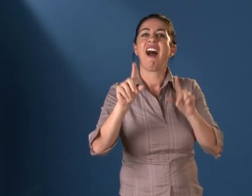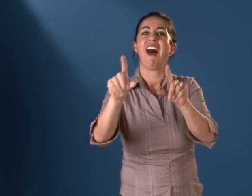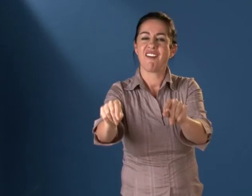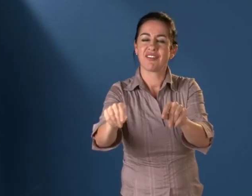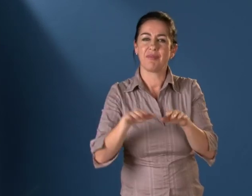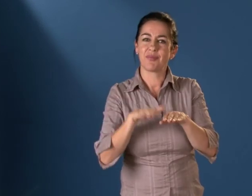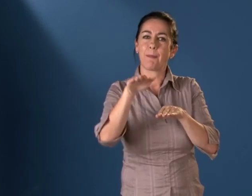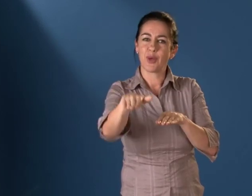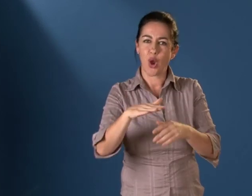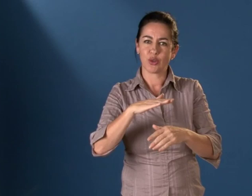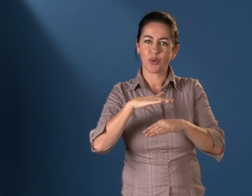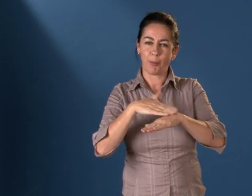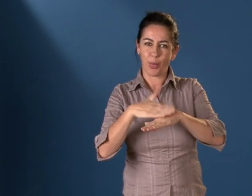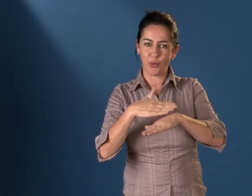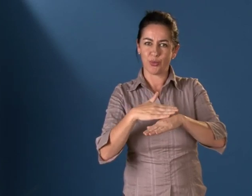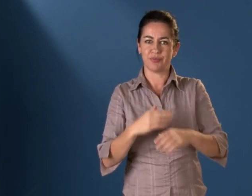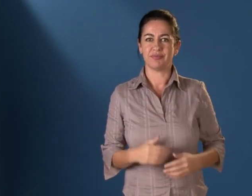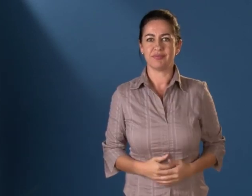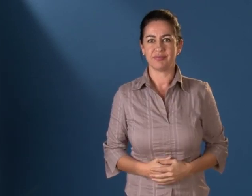named beyondblue.